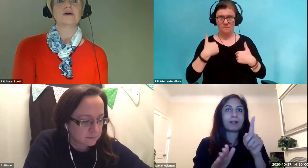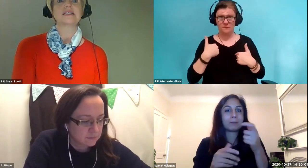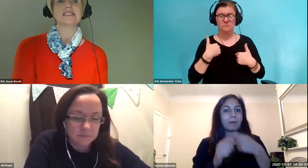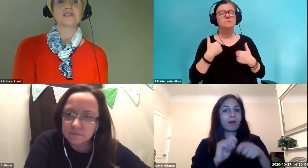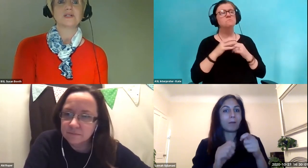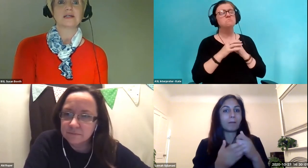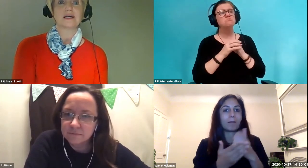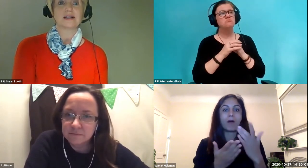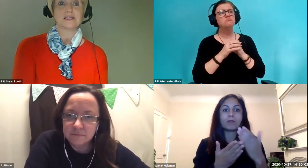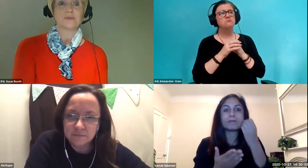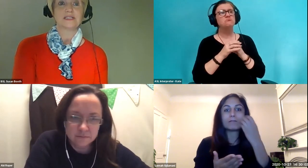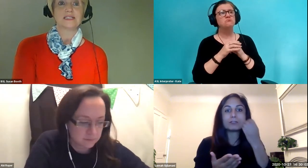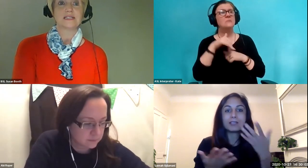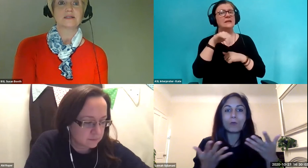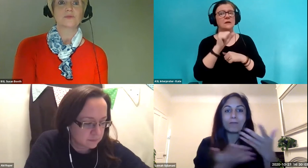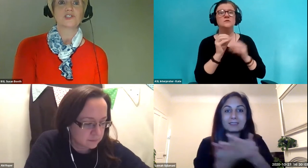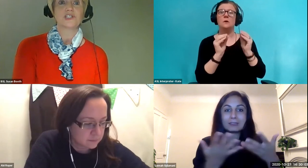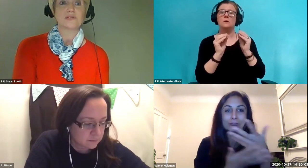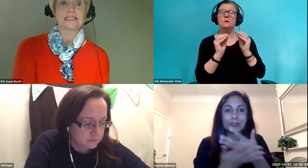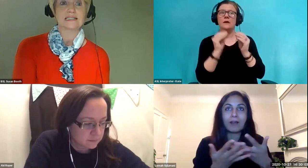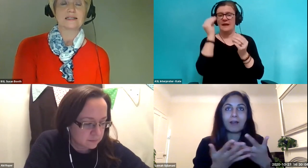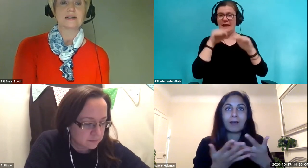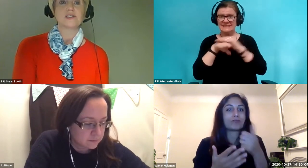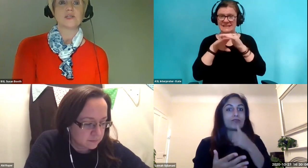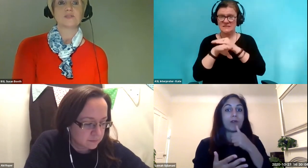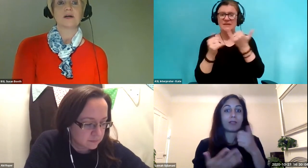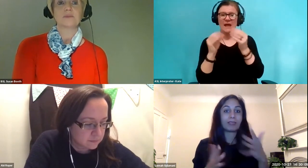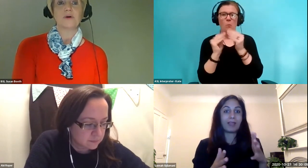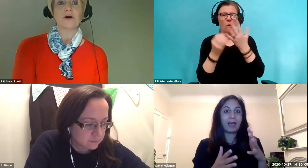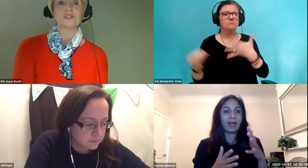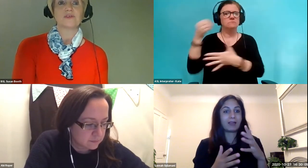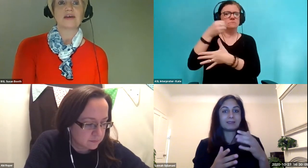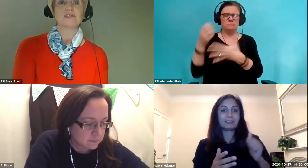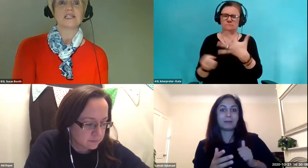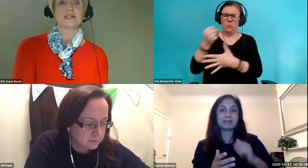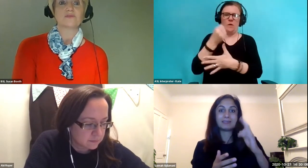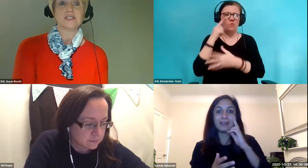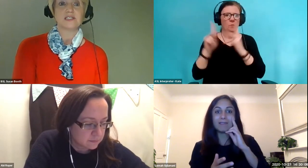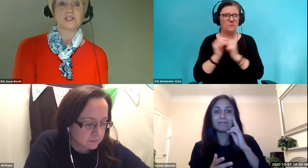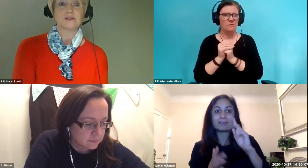considering accessibility more generally so it's becoming part of everyday conversations